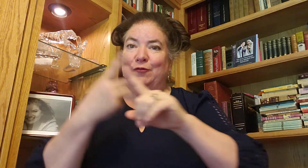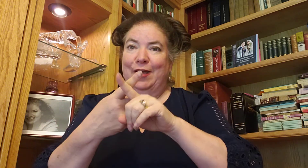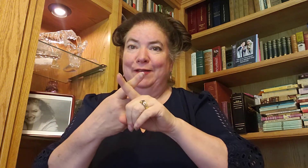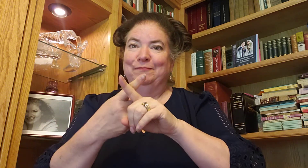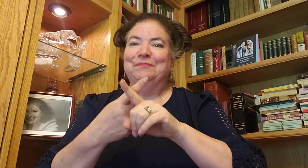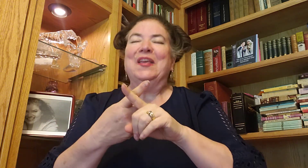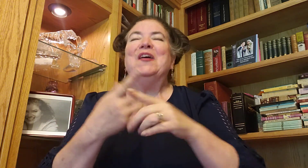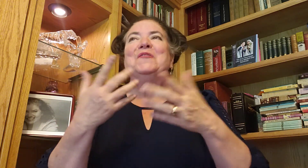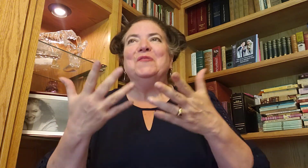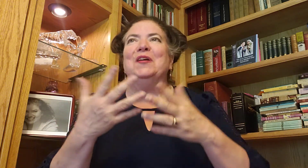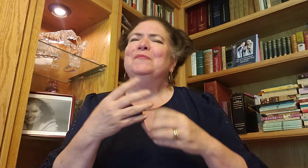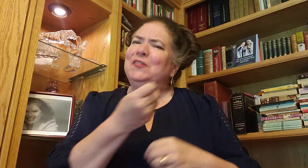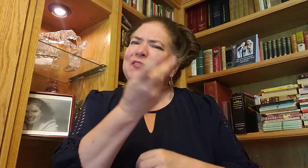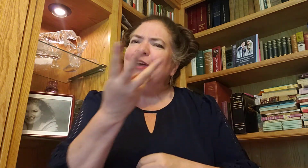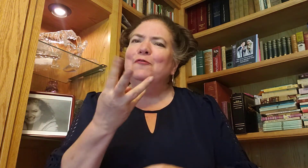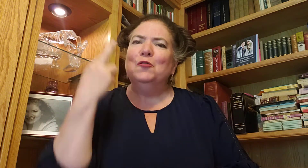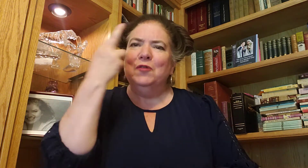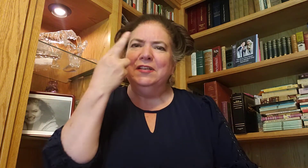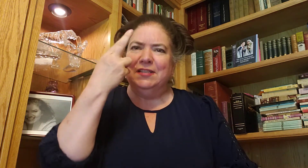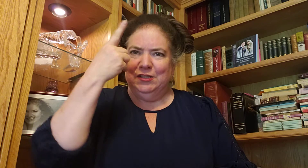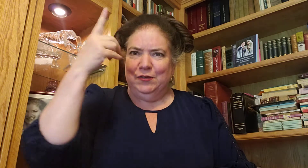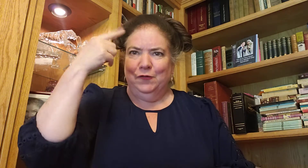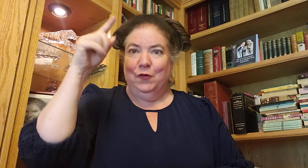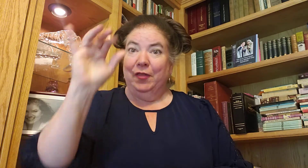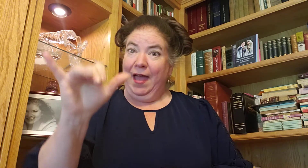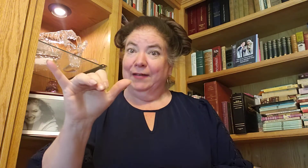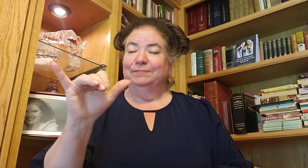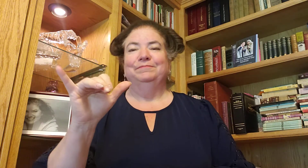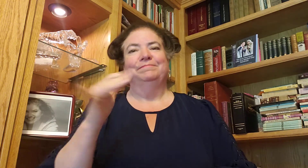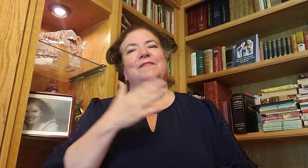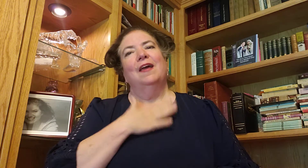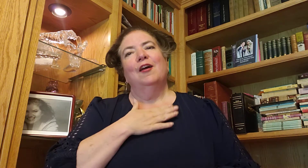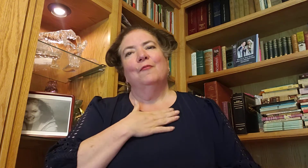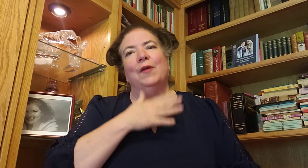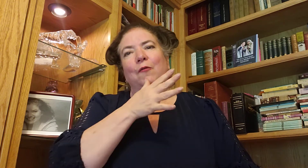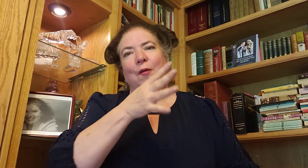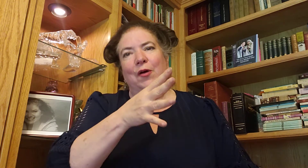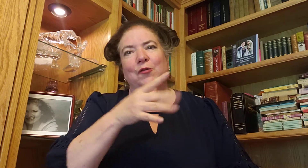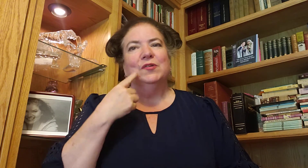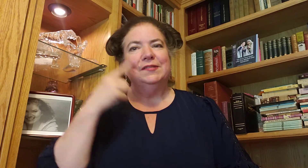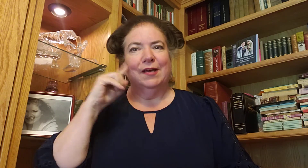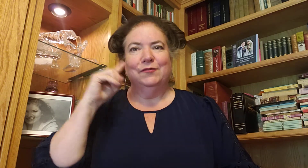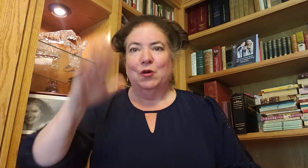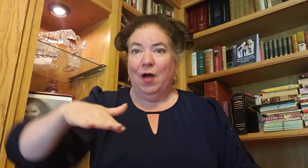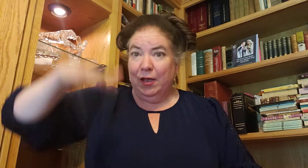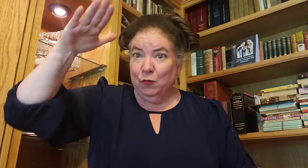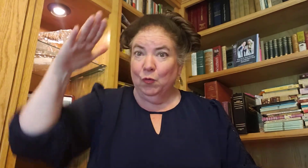right? Well, there's several reasons for that. My grandmother was deaf, so I grew